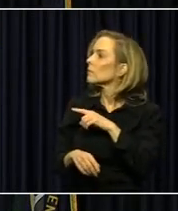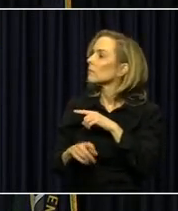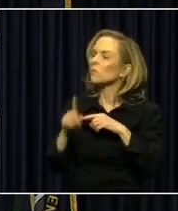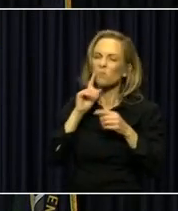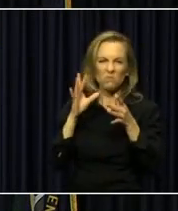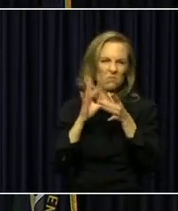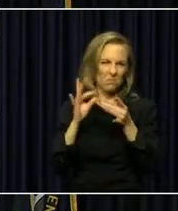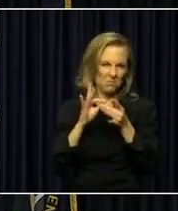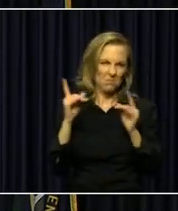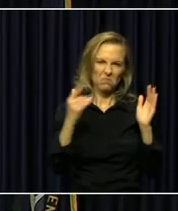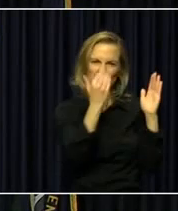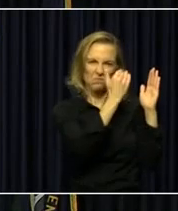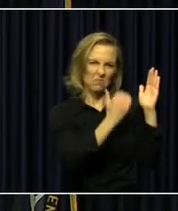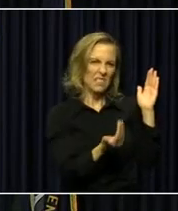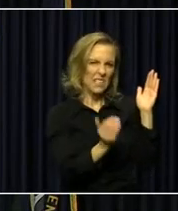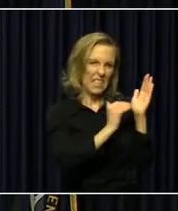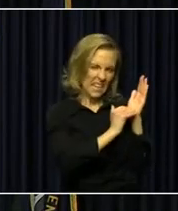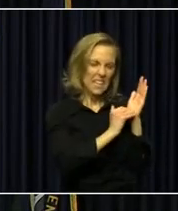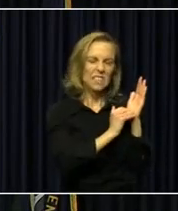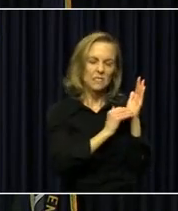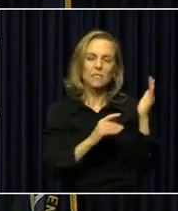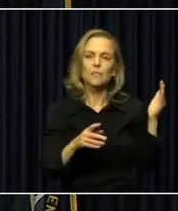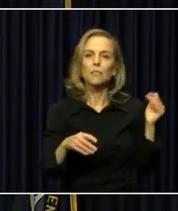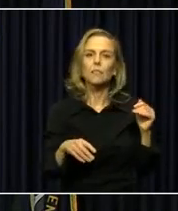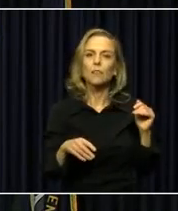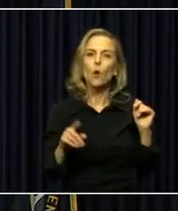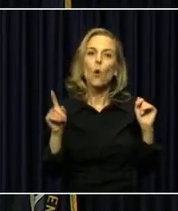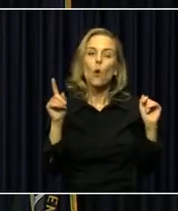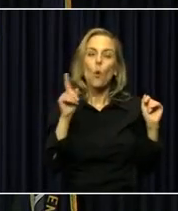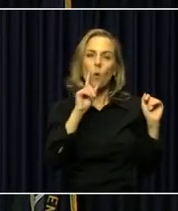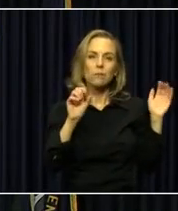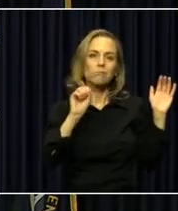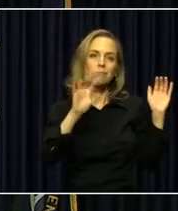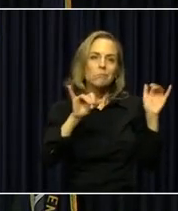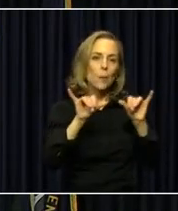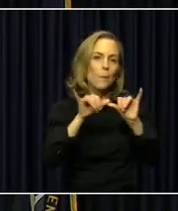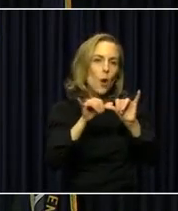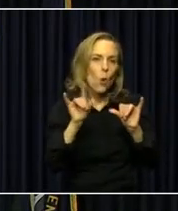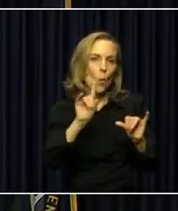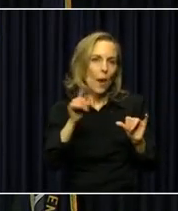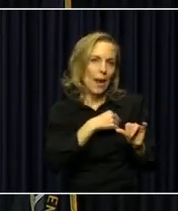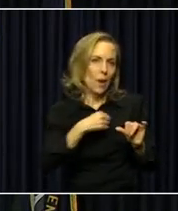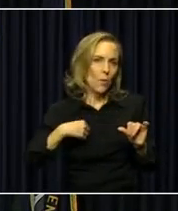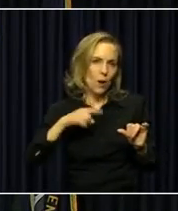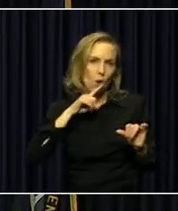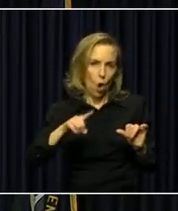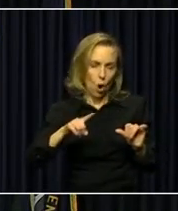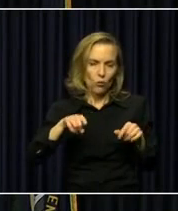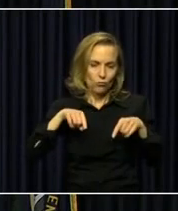AROUND THAT PLATEAU. WE HAVE 206 NEW CASES OF COVID